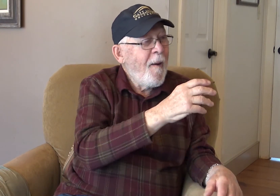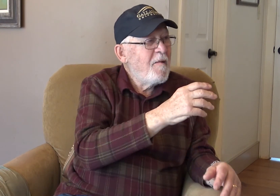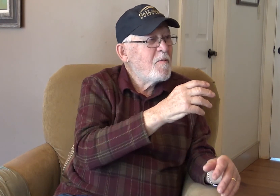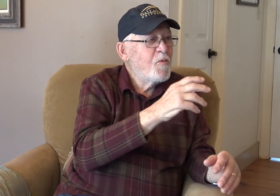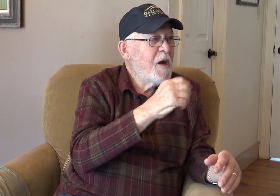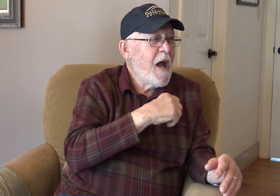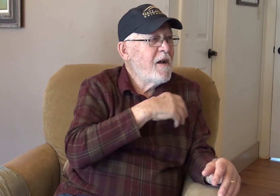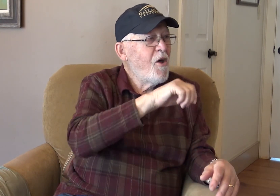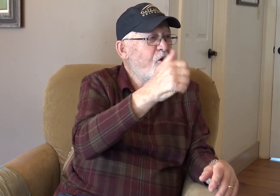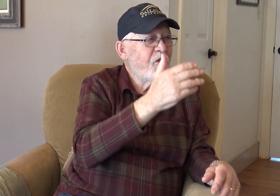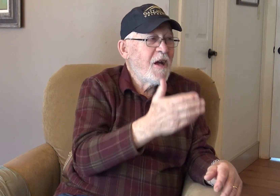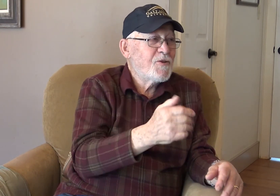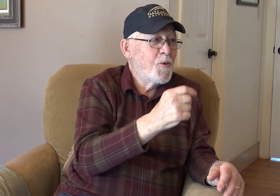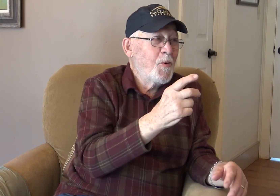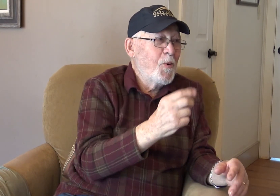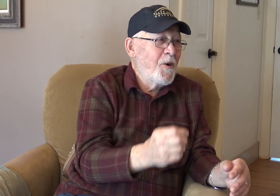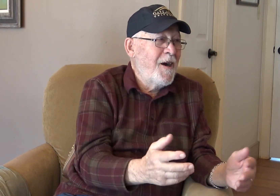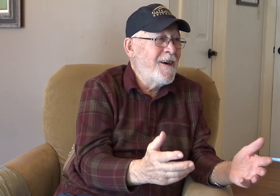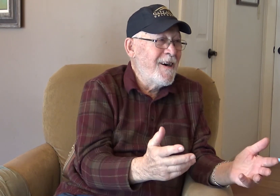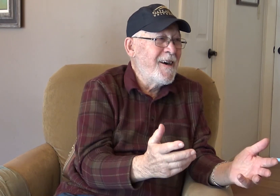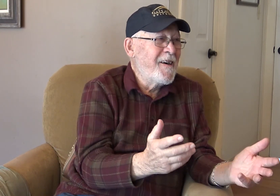I had other things to do.